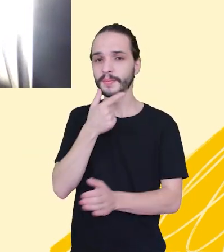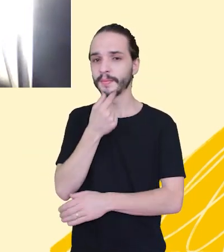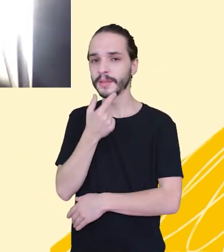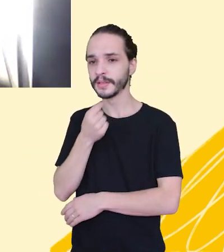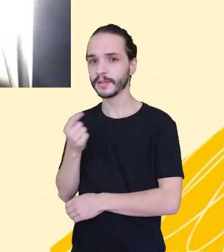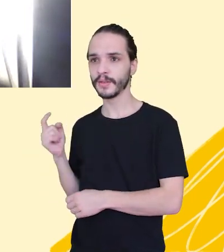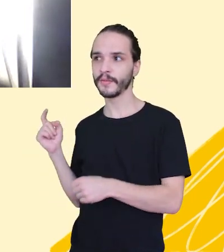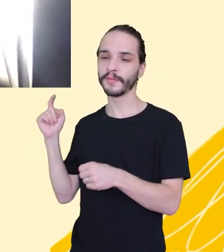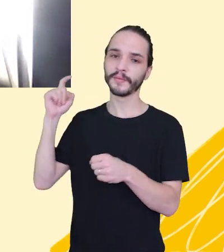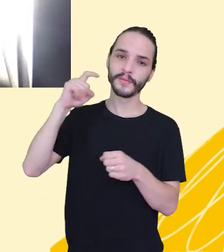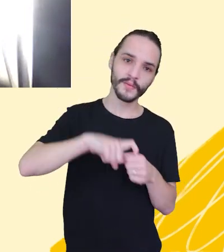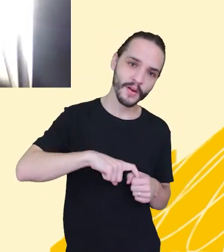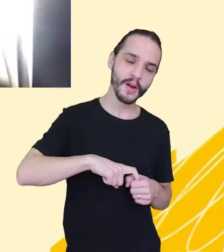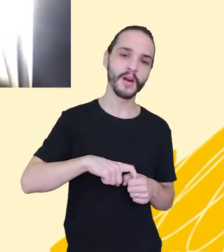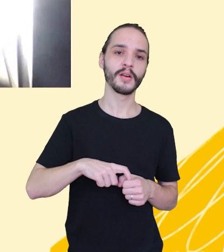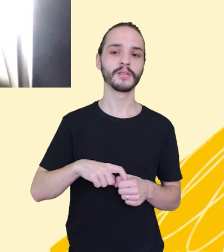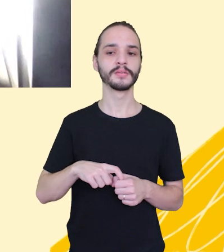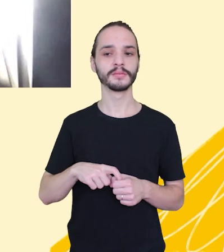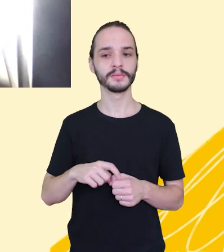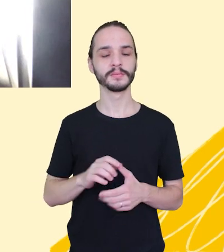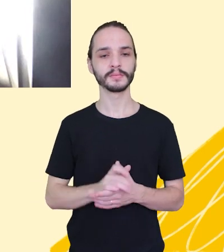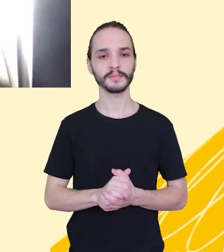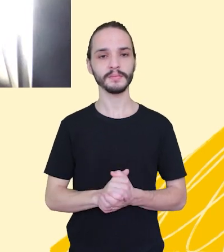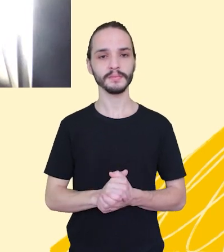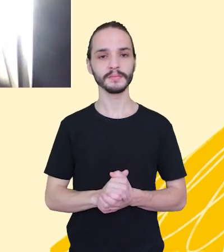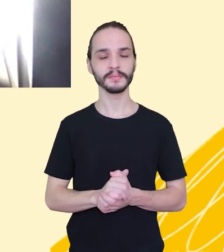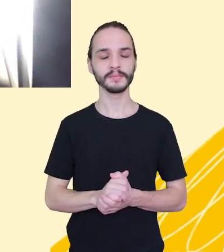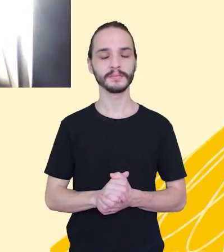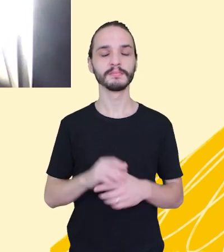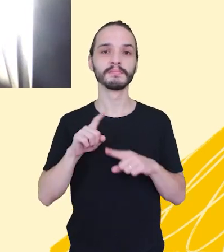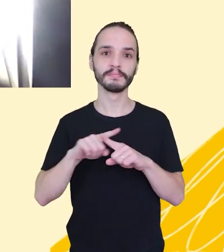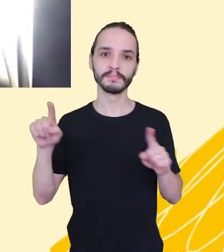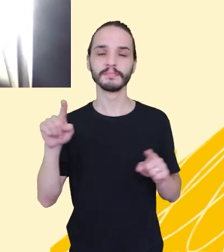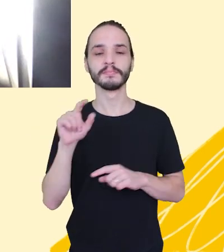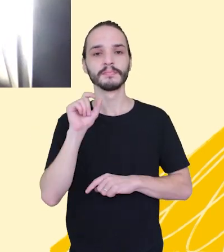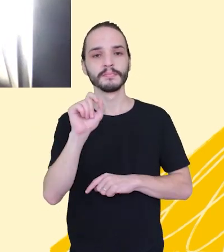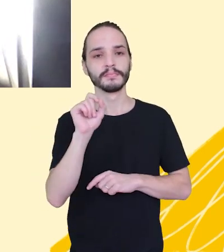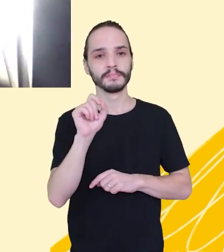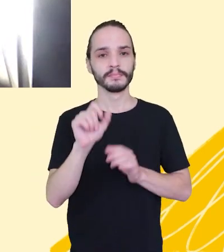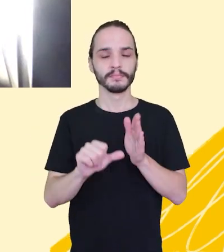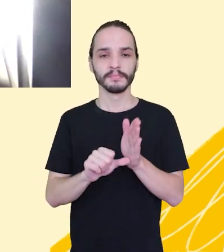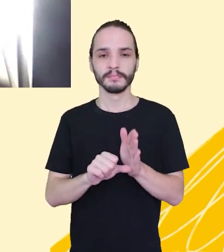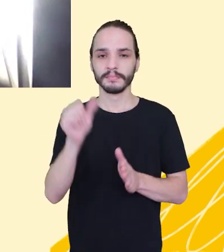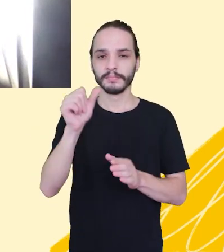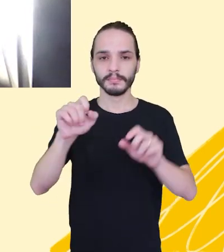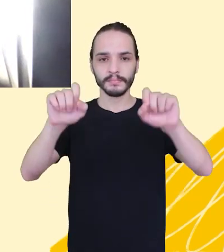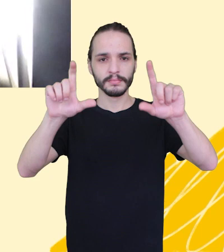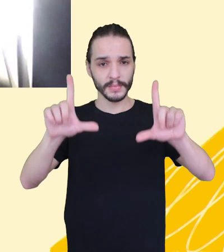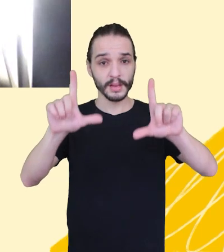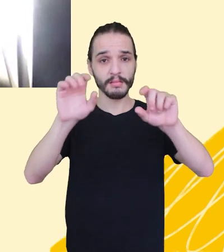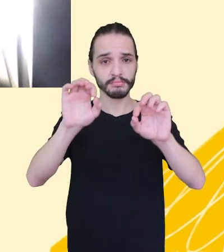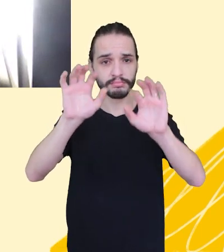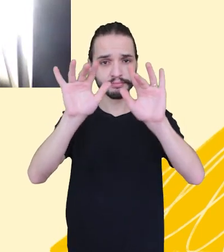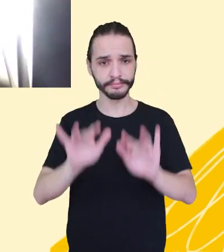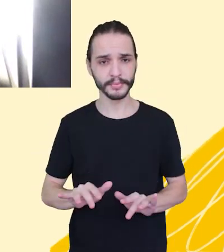But the first scenes, or shots, I wrote when not what we see now.